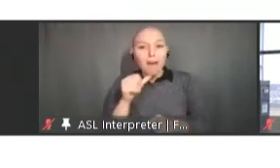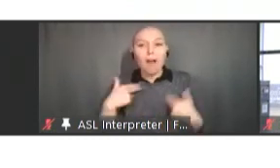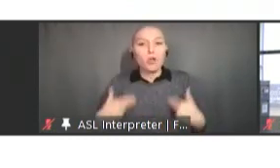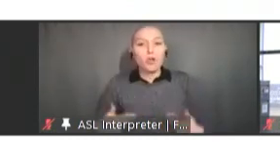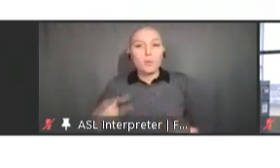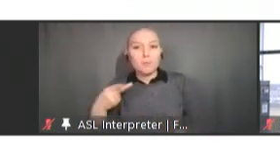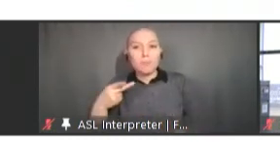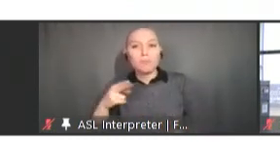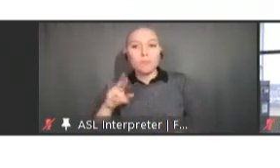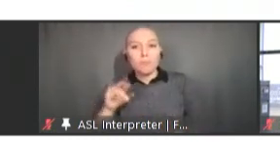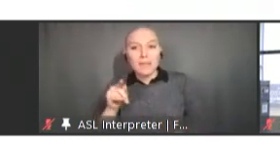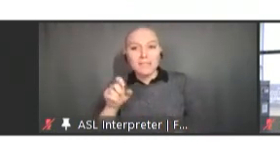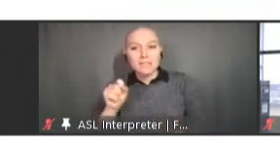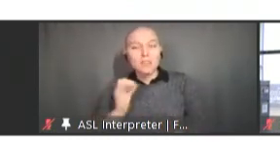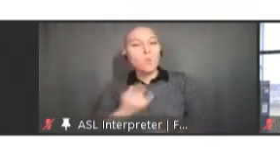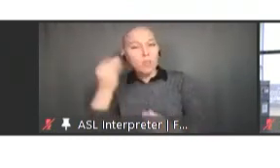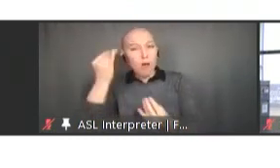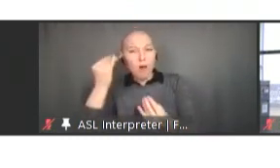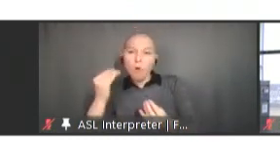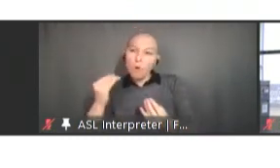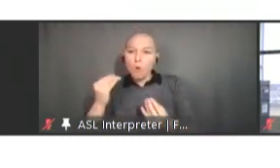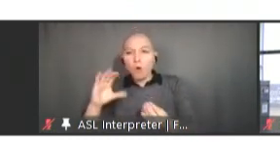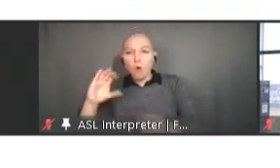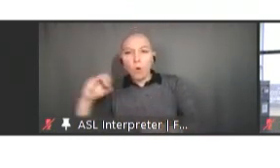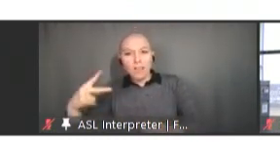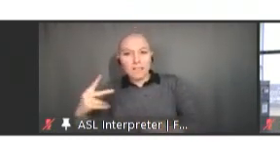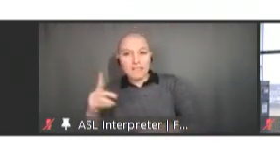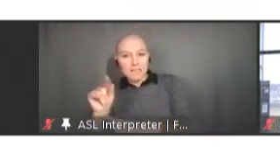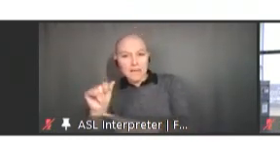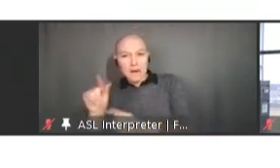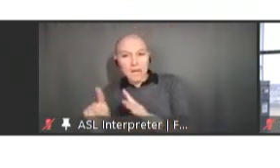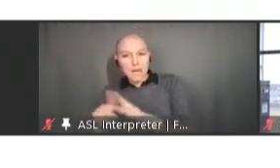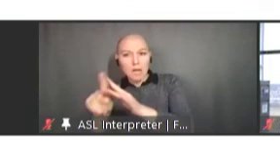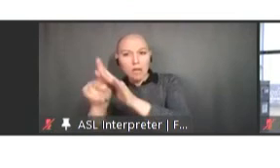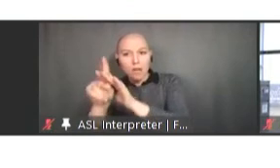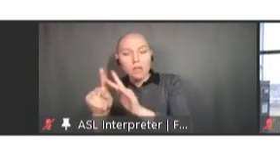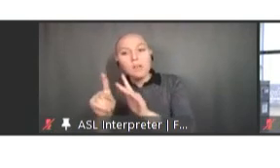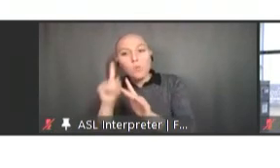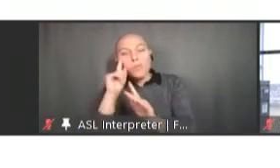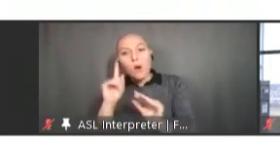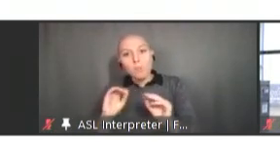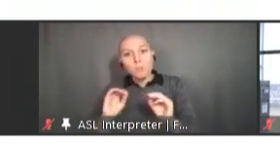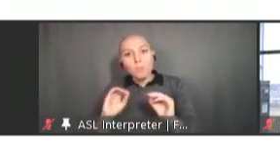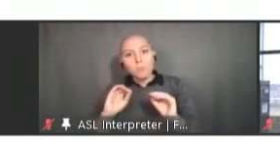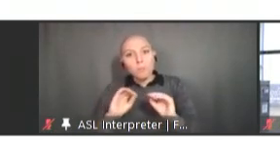data was coming out, it became clearer and clearer that B cells and then obviously